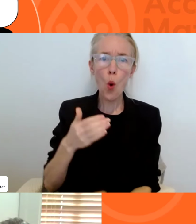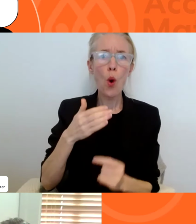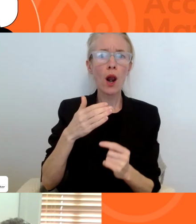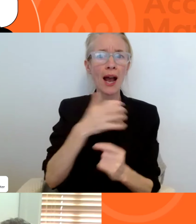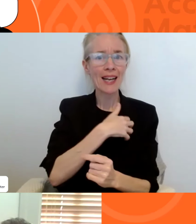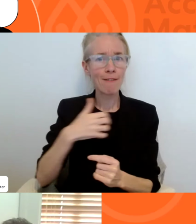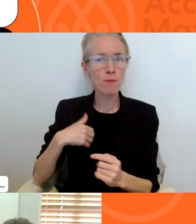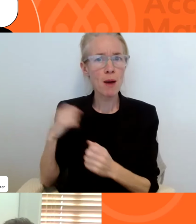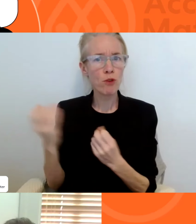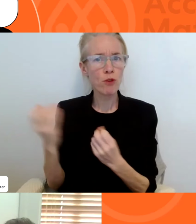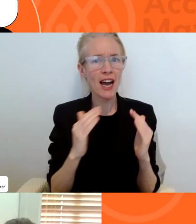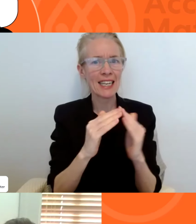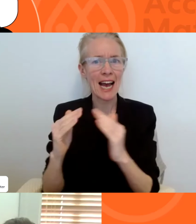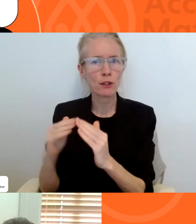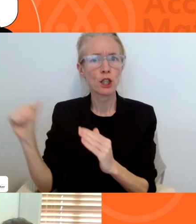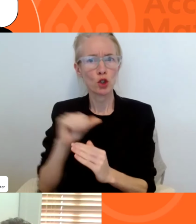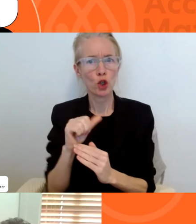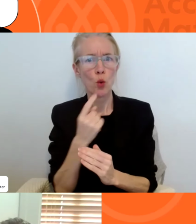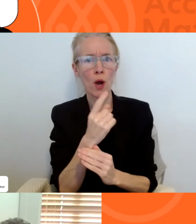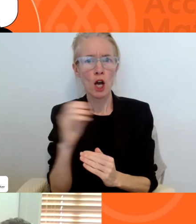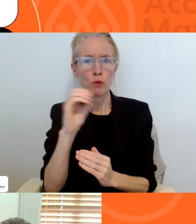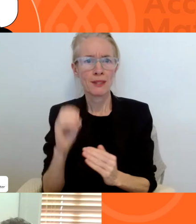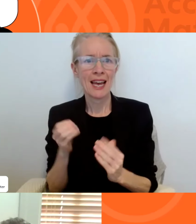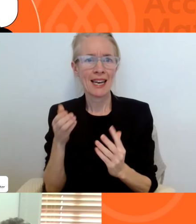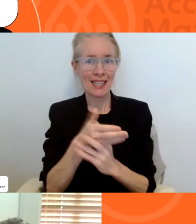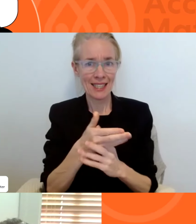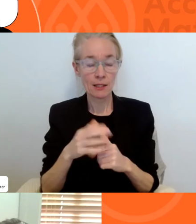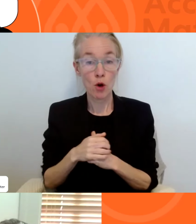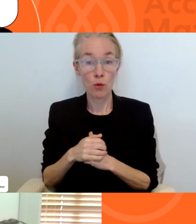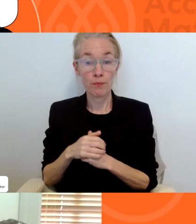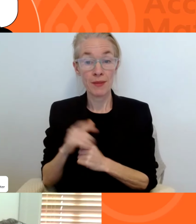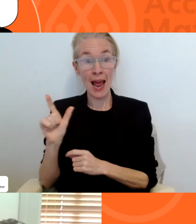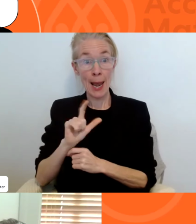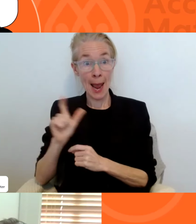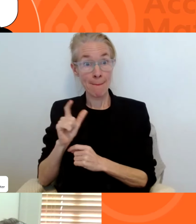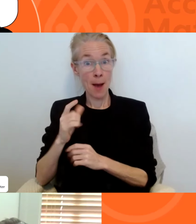a manifesto commitment of 25%. That was building on the commitment